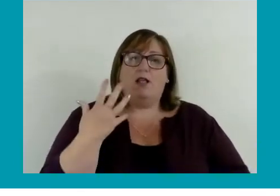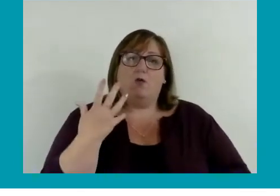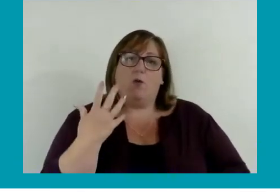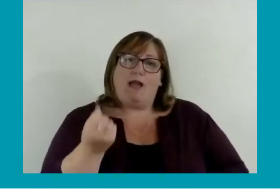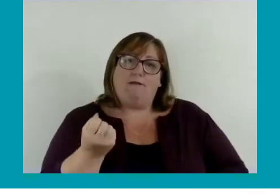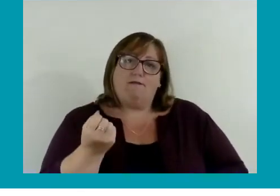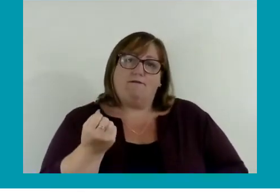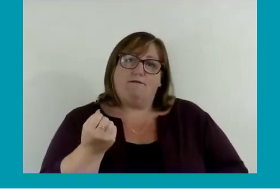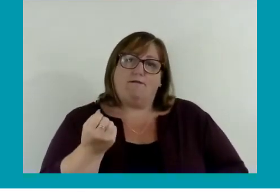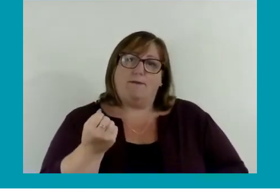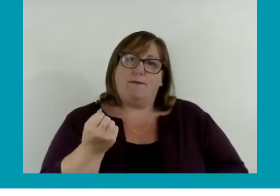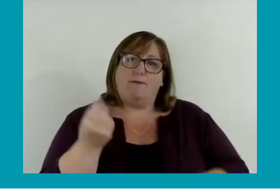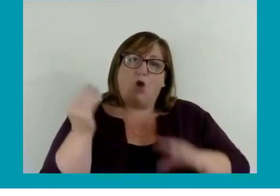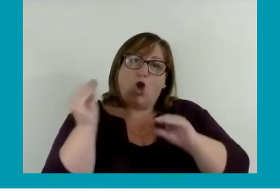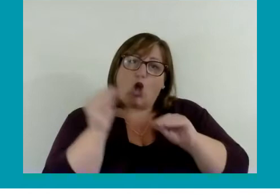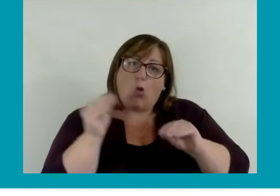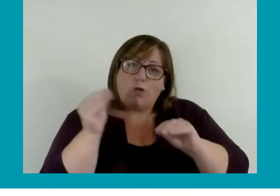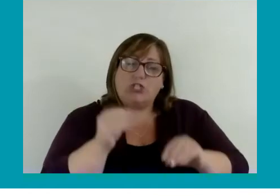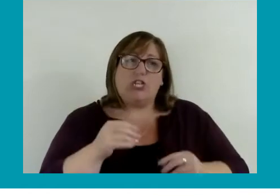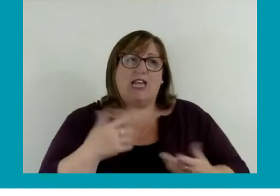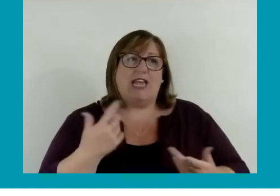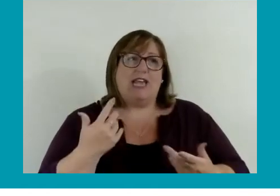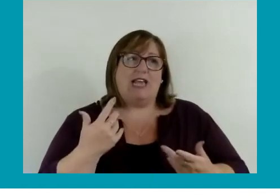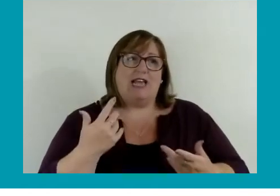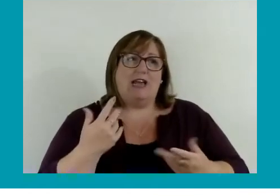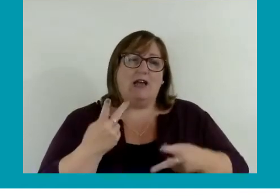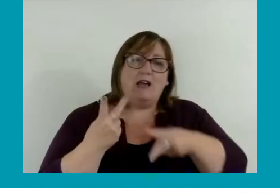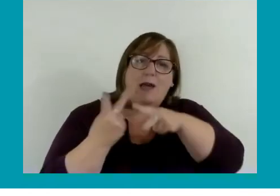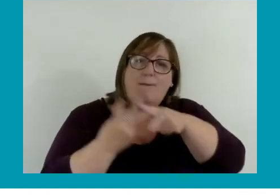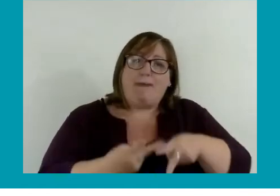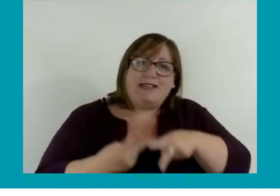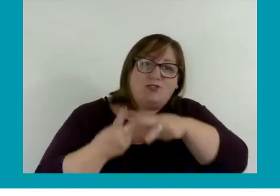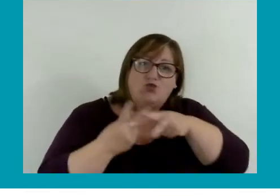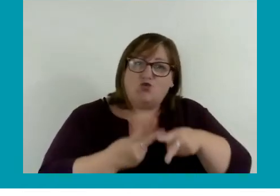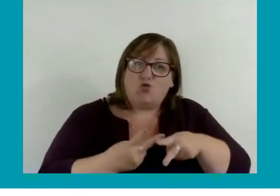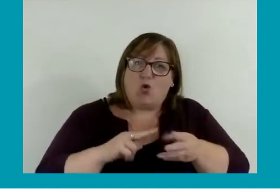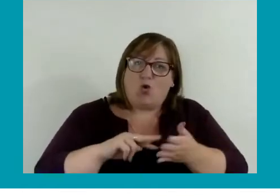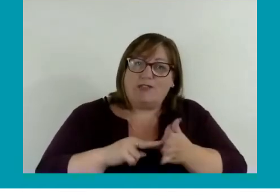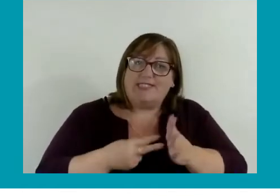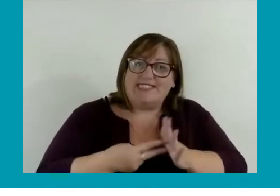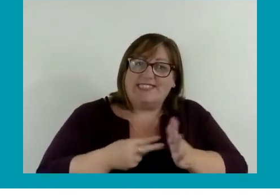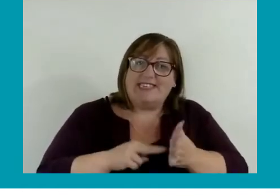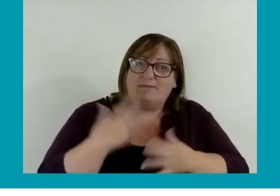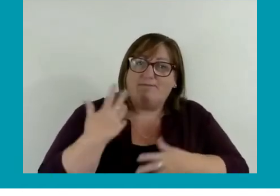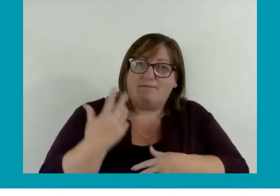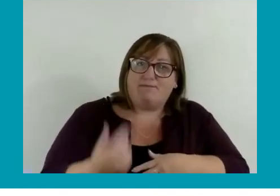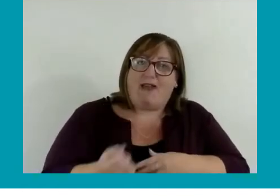even um without going on a course or a particular goal in mind you can work with a coach or mentor